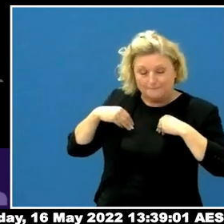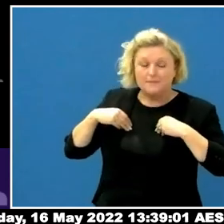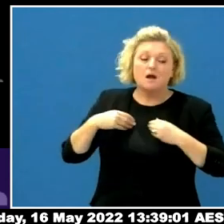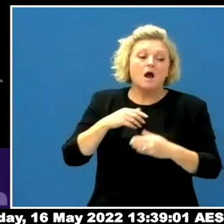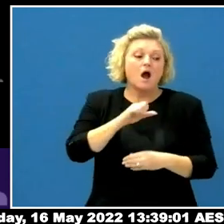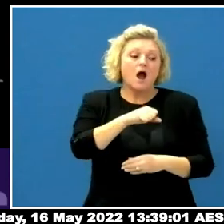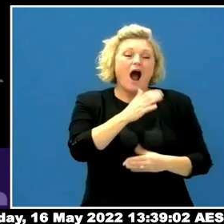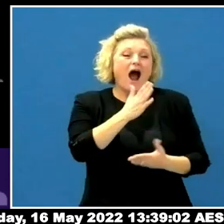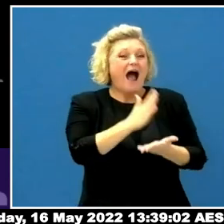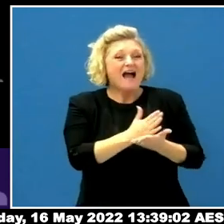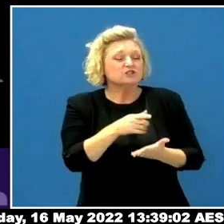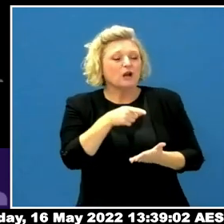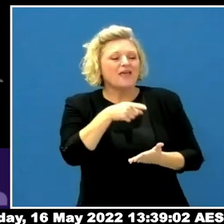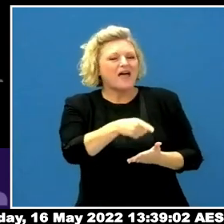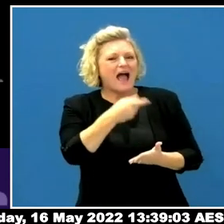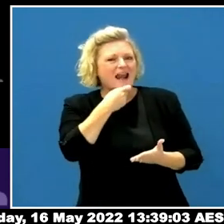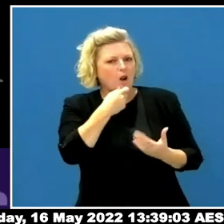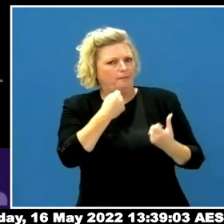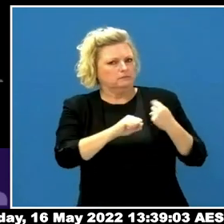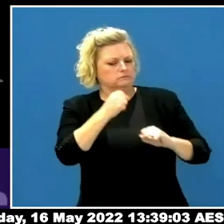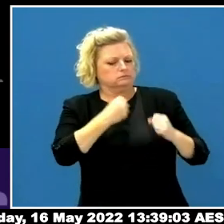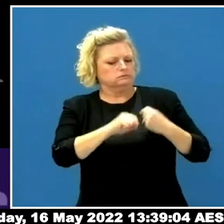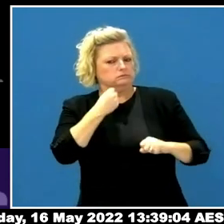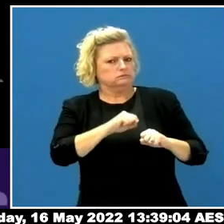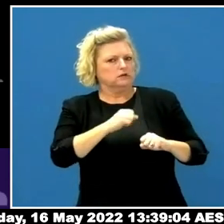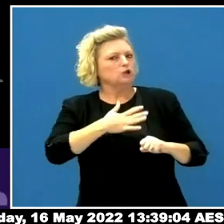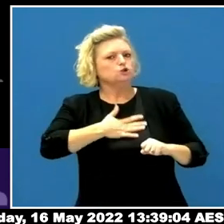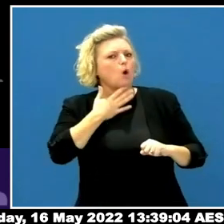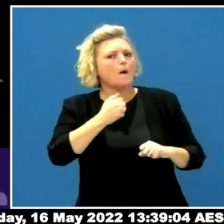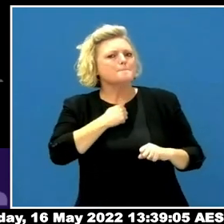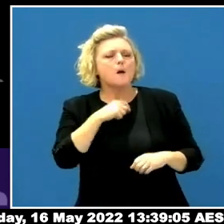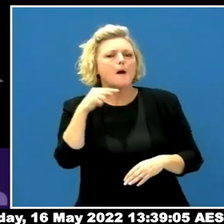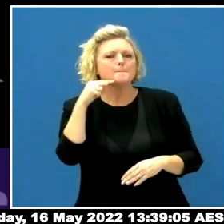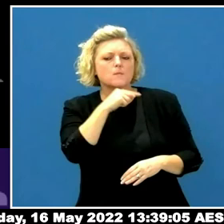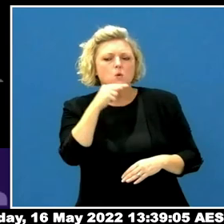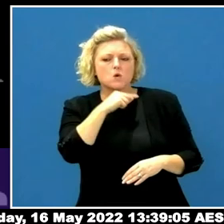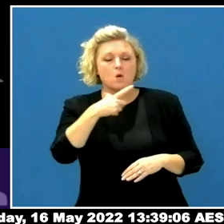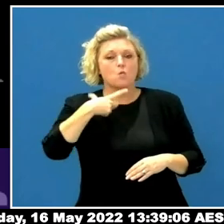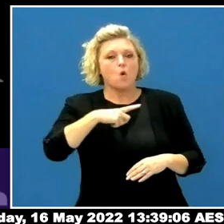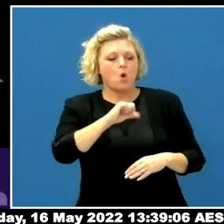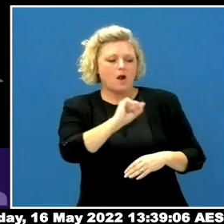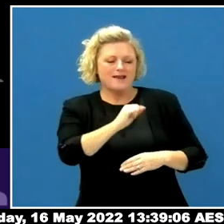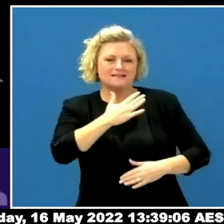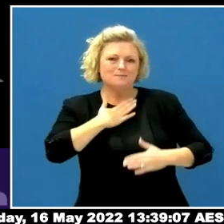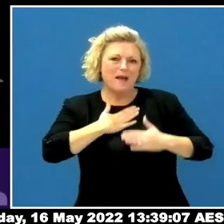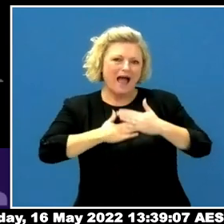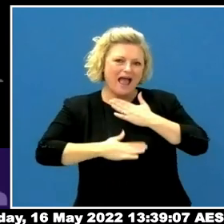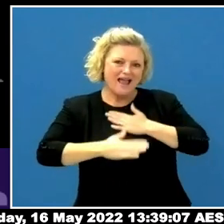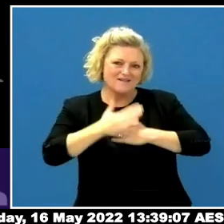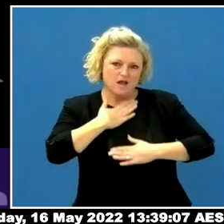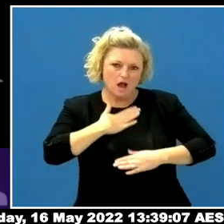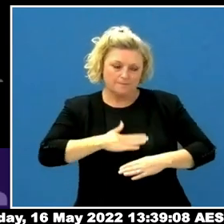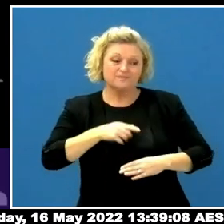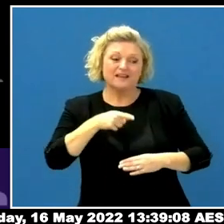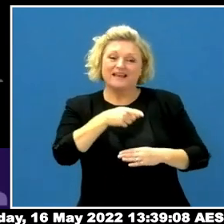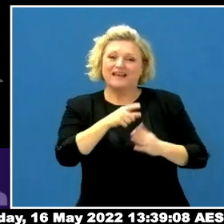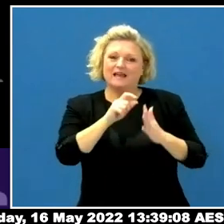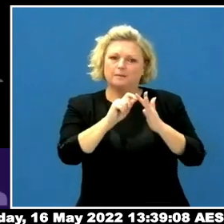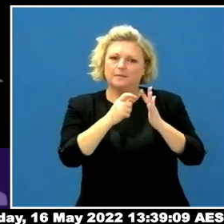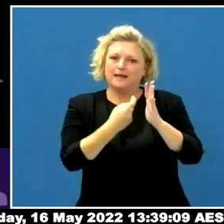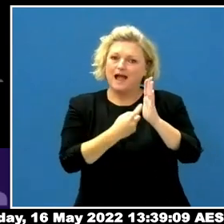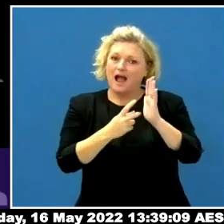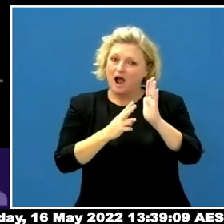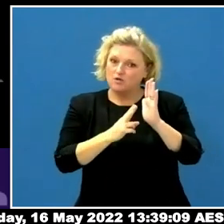Because of his behaviours and he has a PRN which is midazolam which is to be given